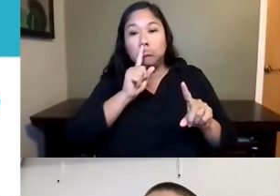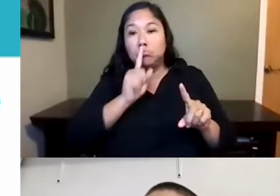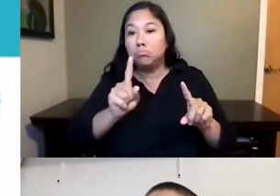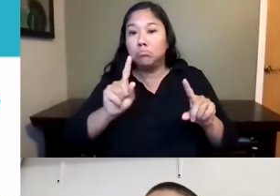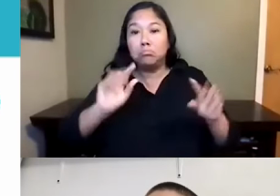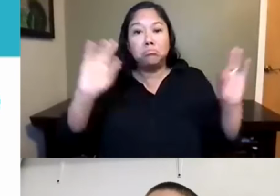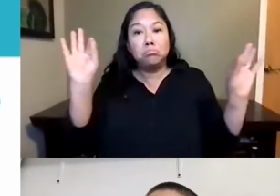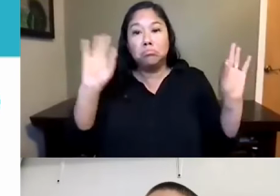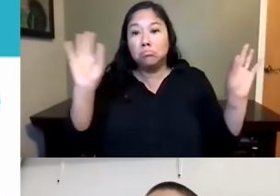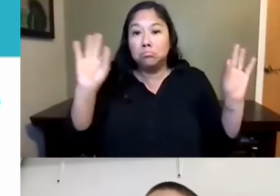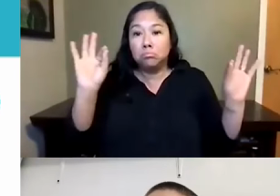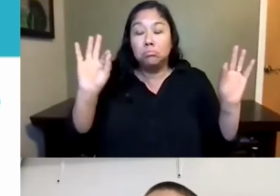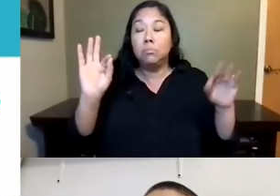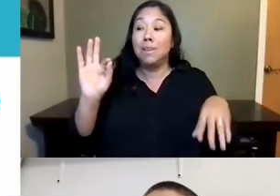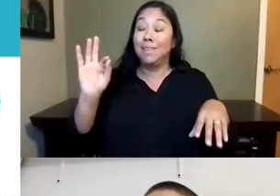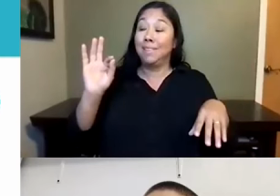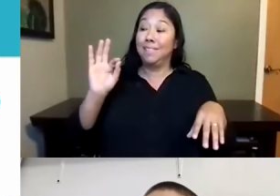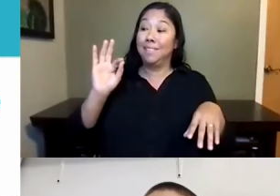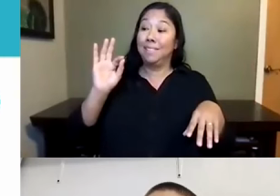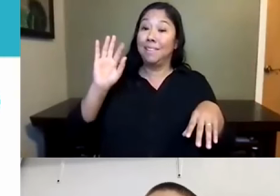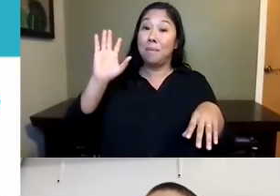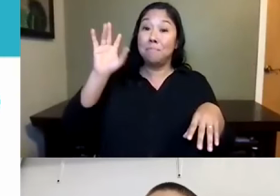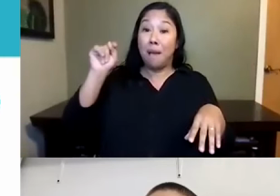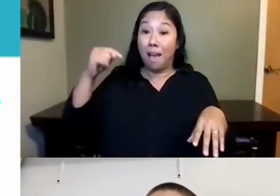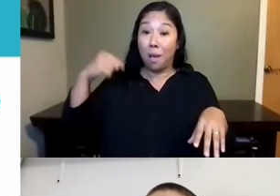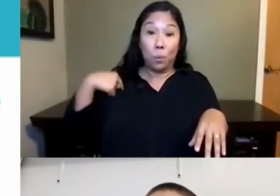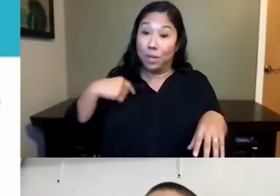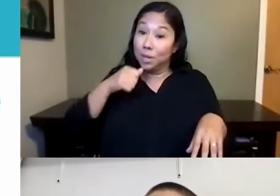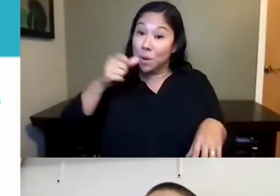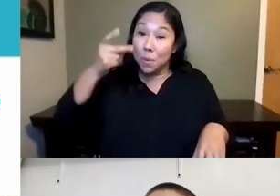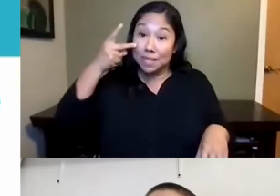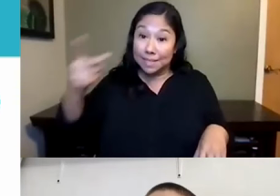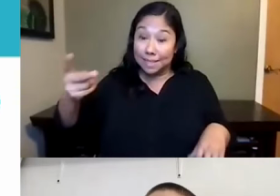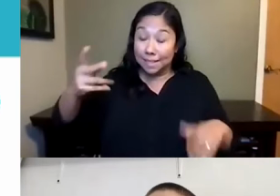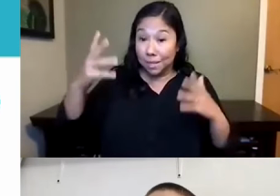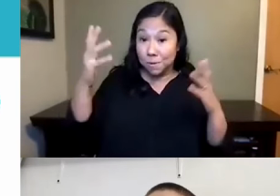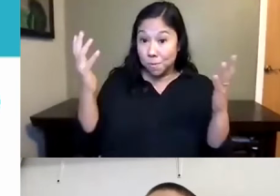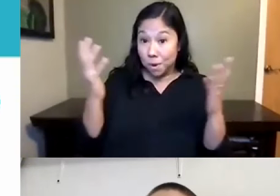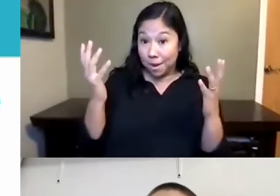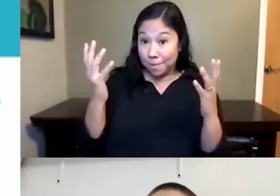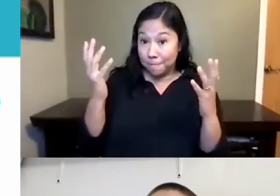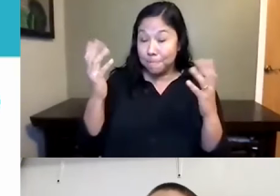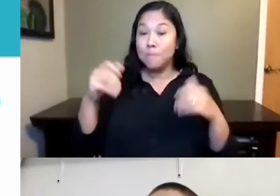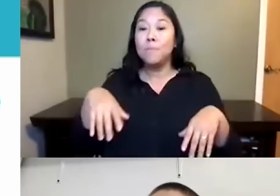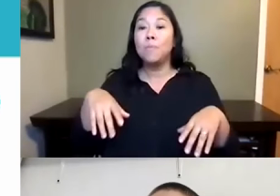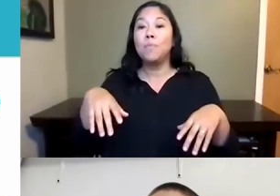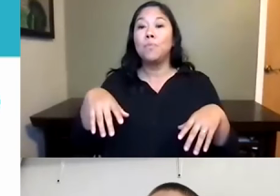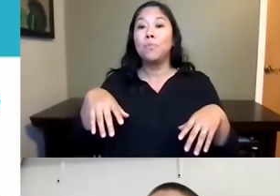However, what we are not seeing is that, unless people are healthcare workers,